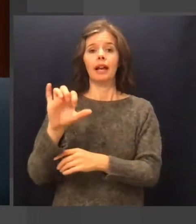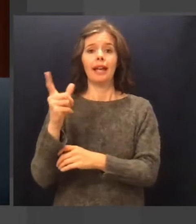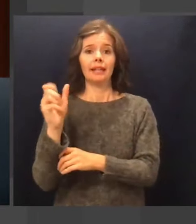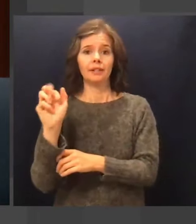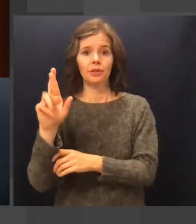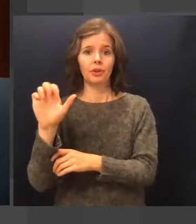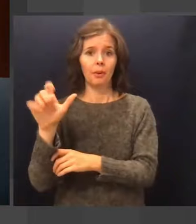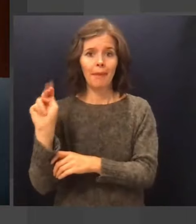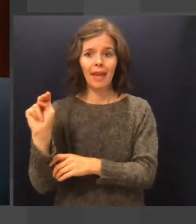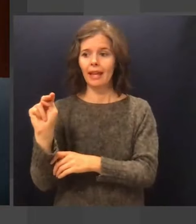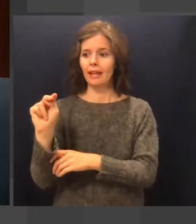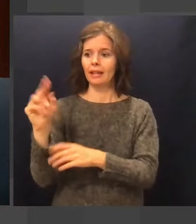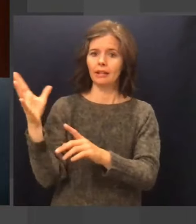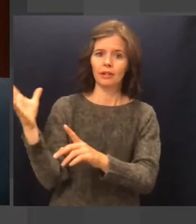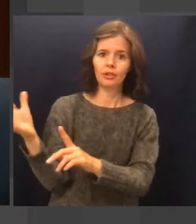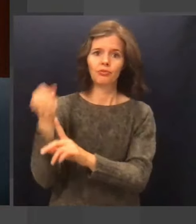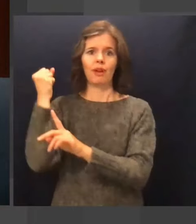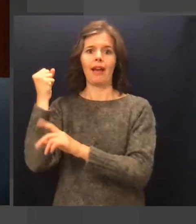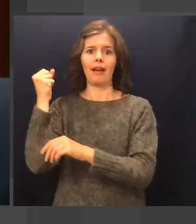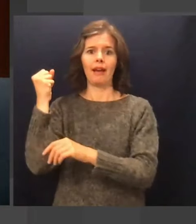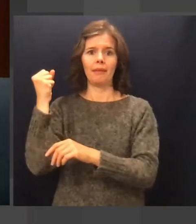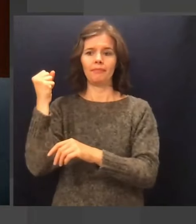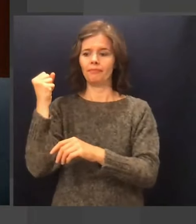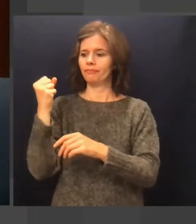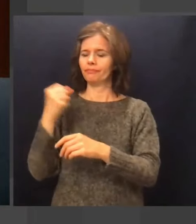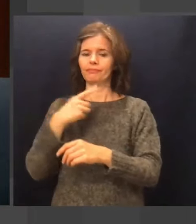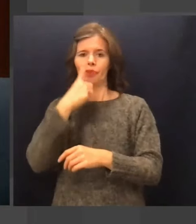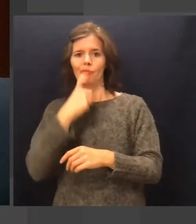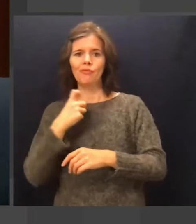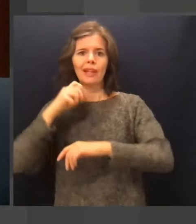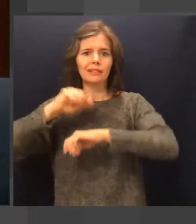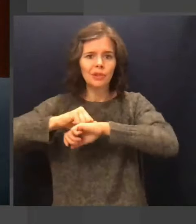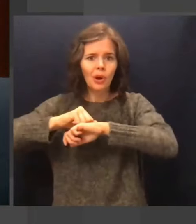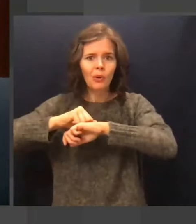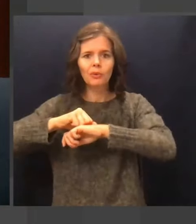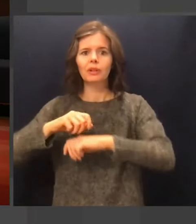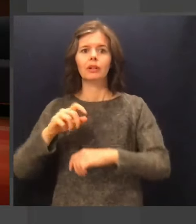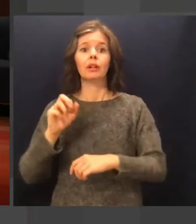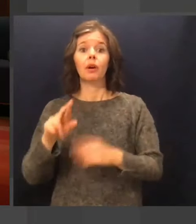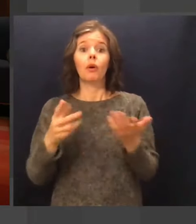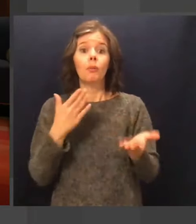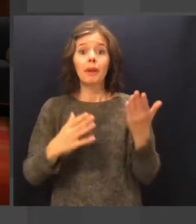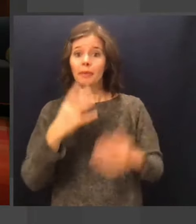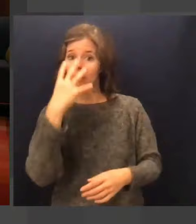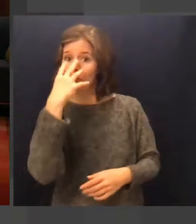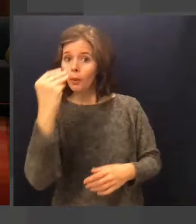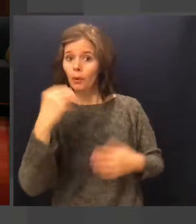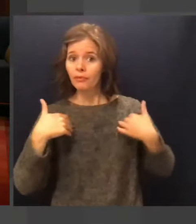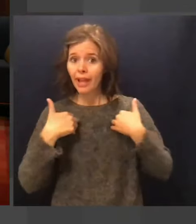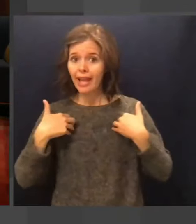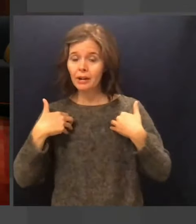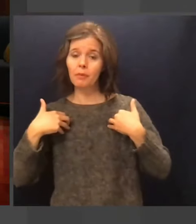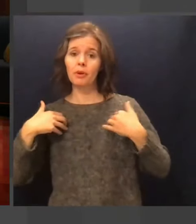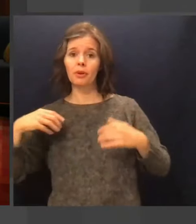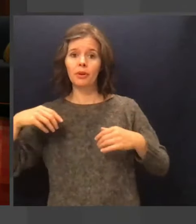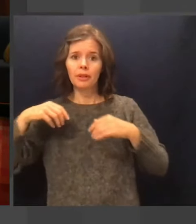AND -- YOU CAN GRAB A BLOCK AND